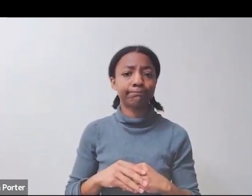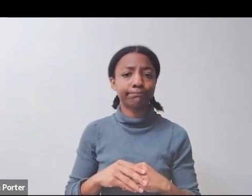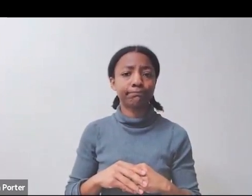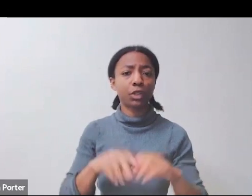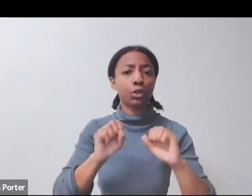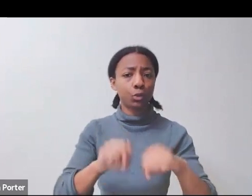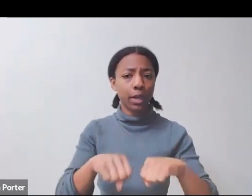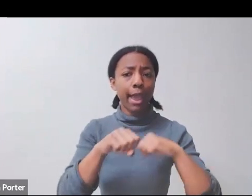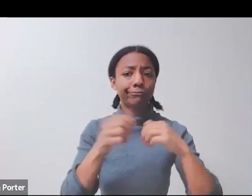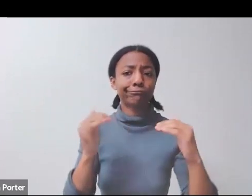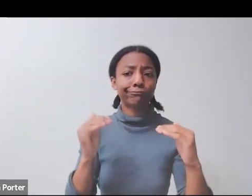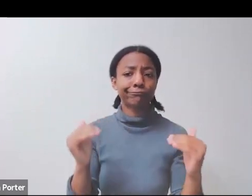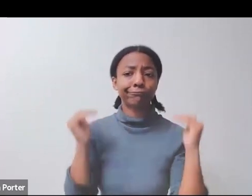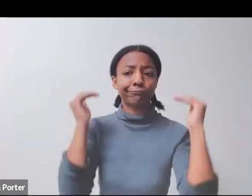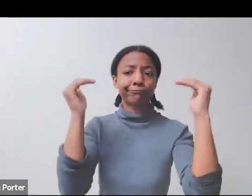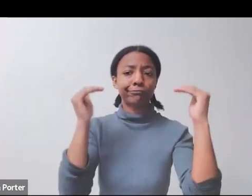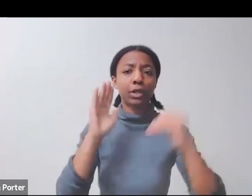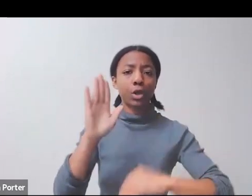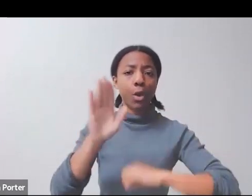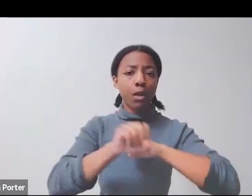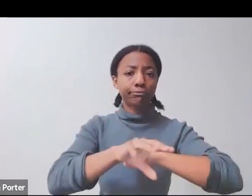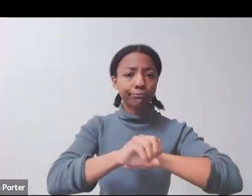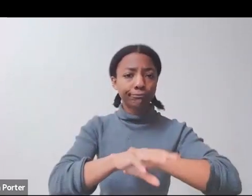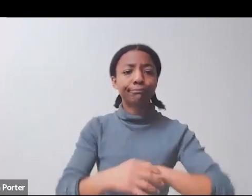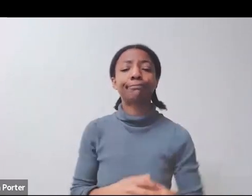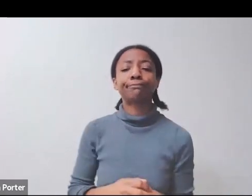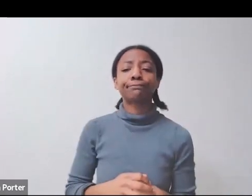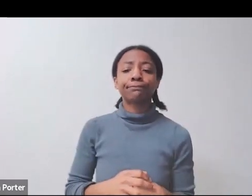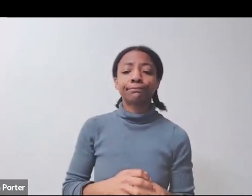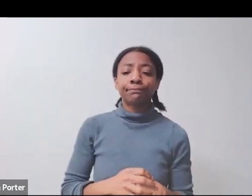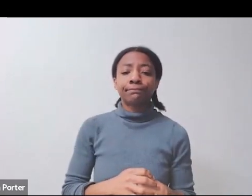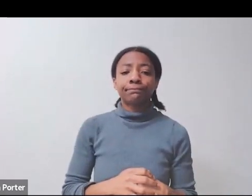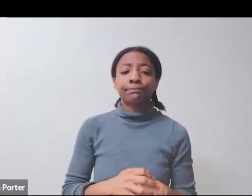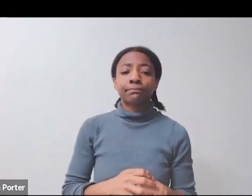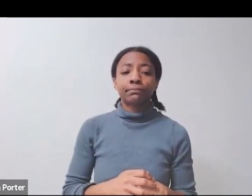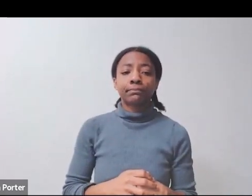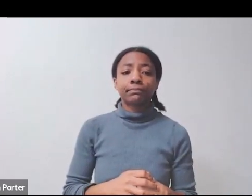I talked a little bit about Teach Access already. They have resources for students to go learn from companies